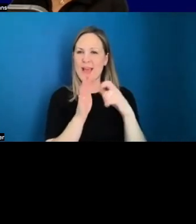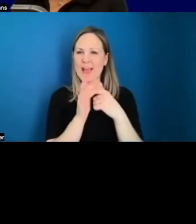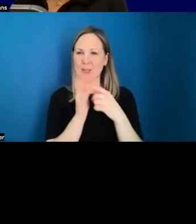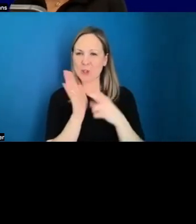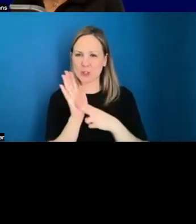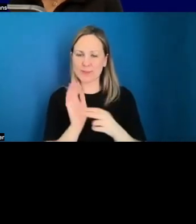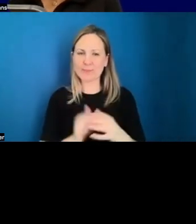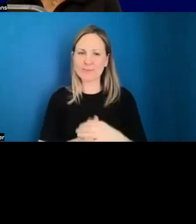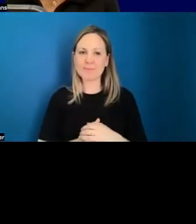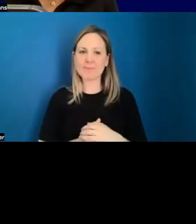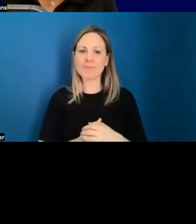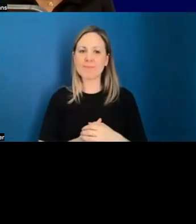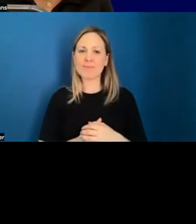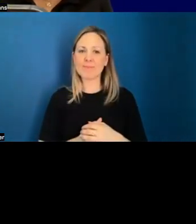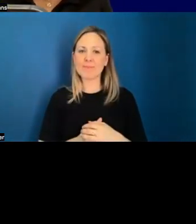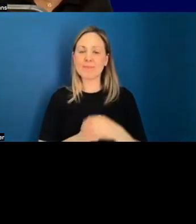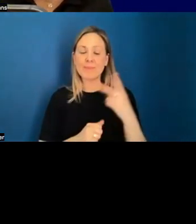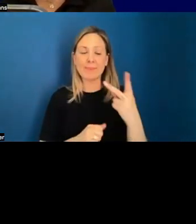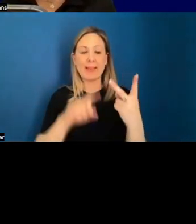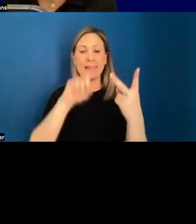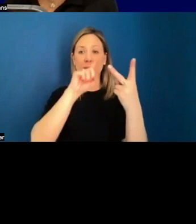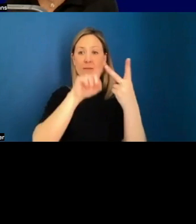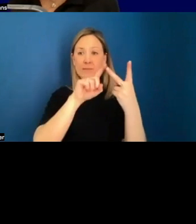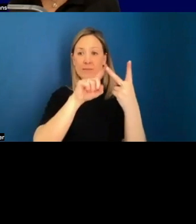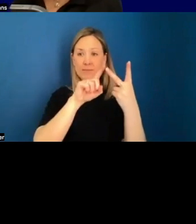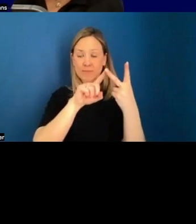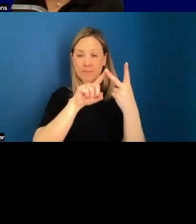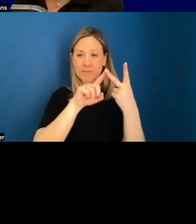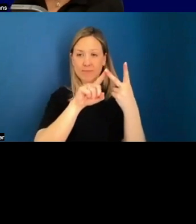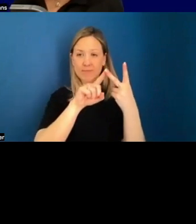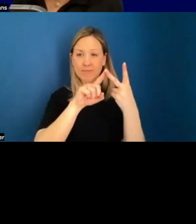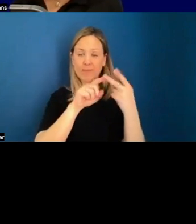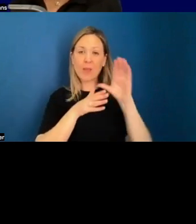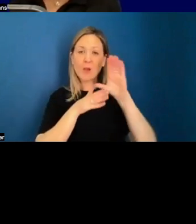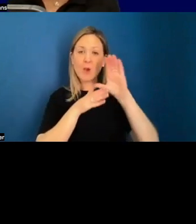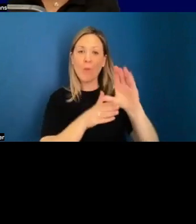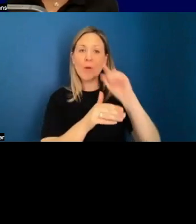Pointing to the second finger, the communication guide would then sign “breathe” as in, taking